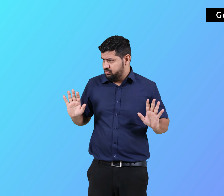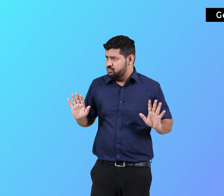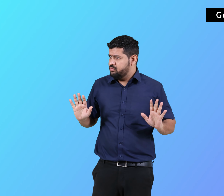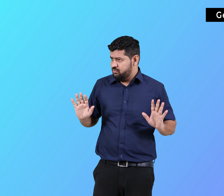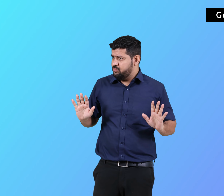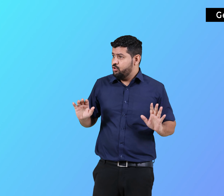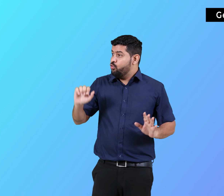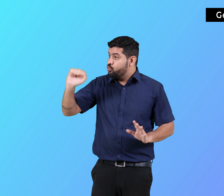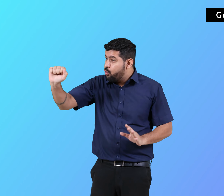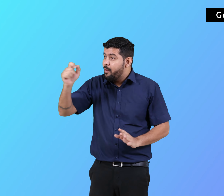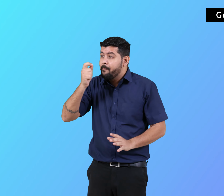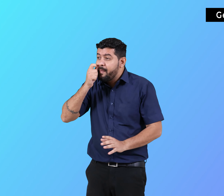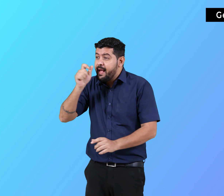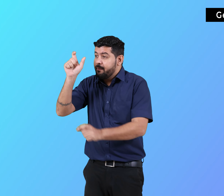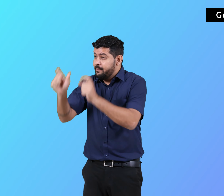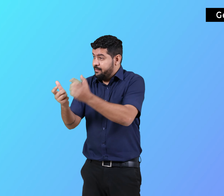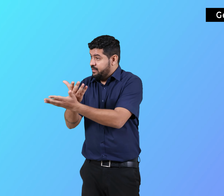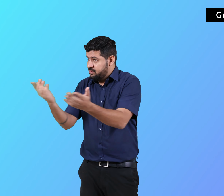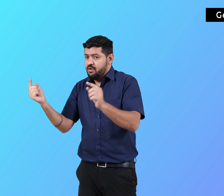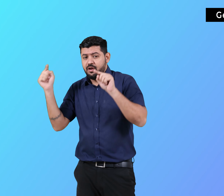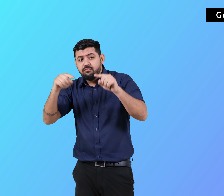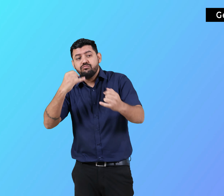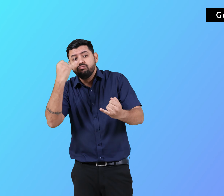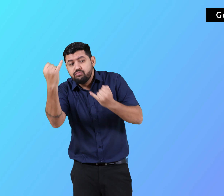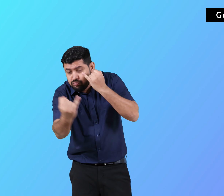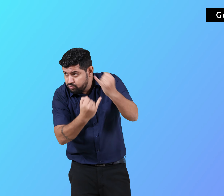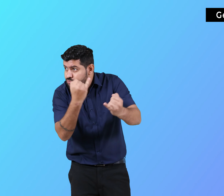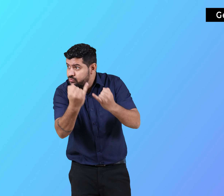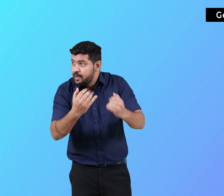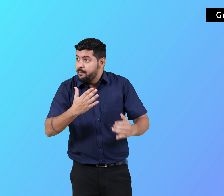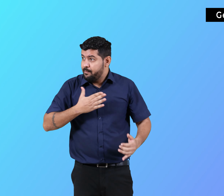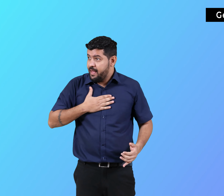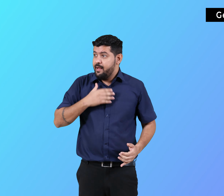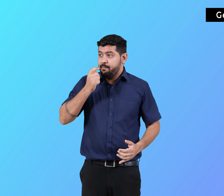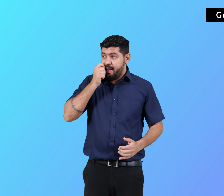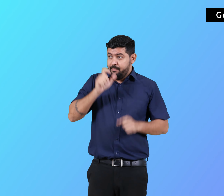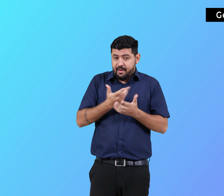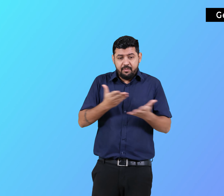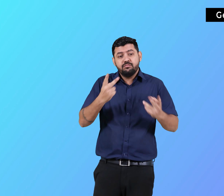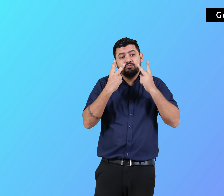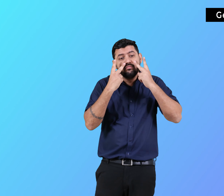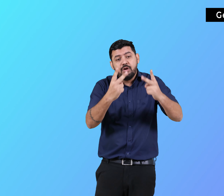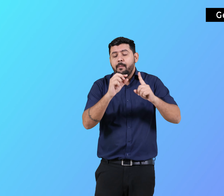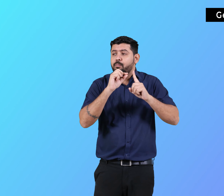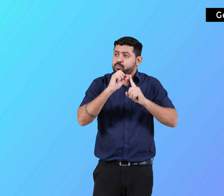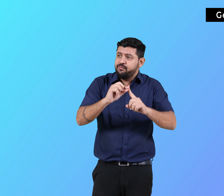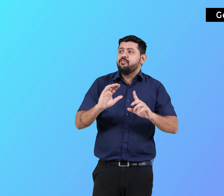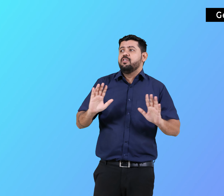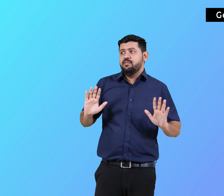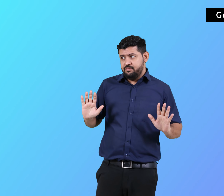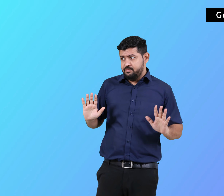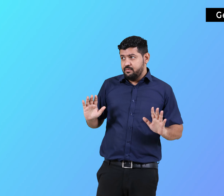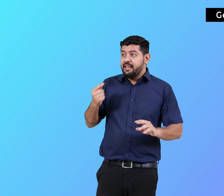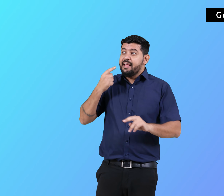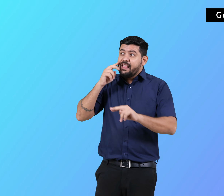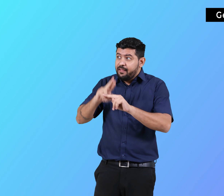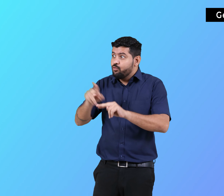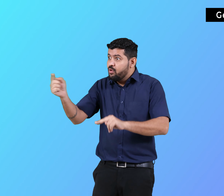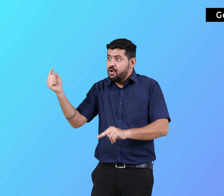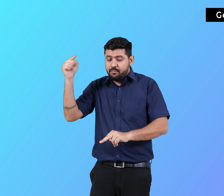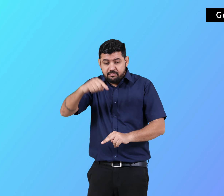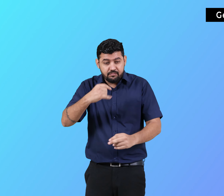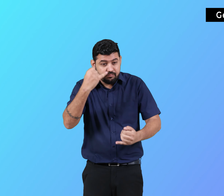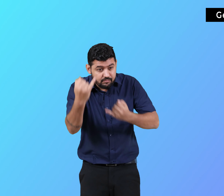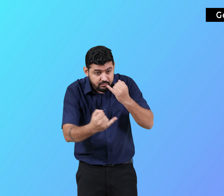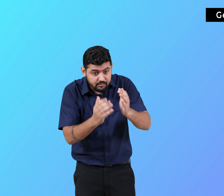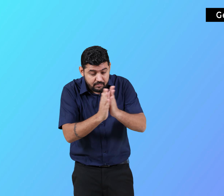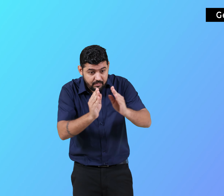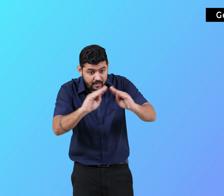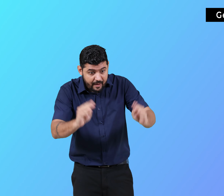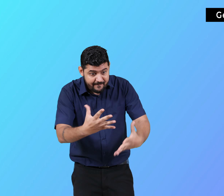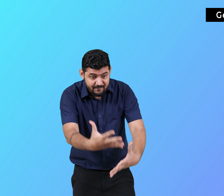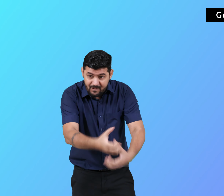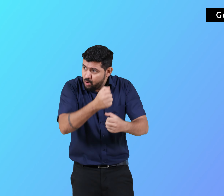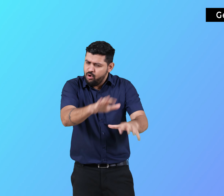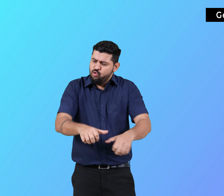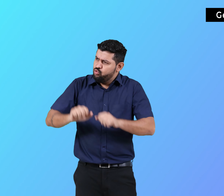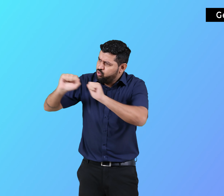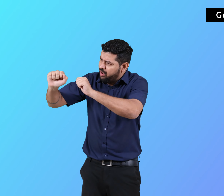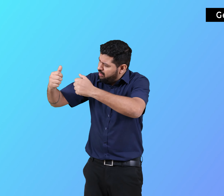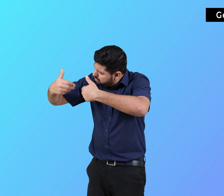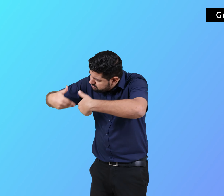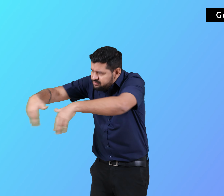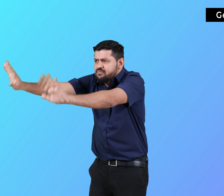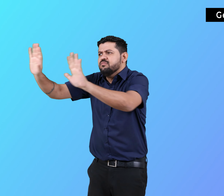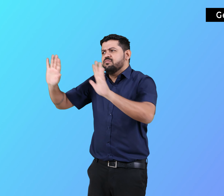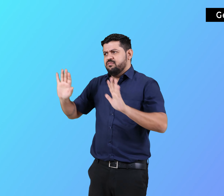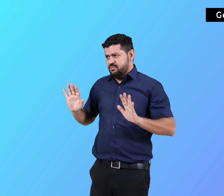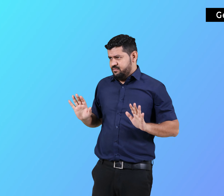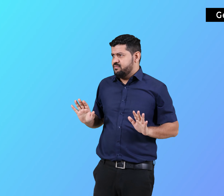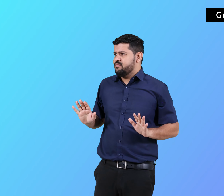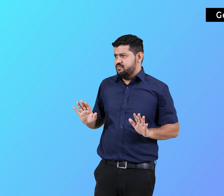Your men will be my witnesses. You can look for anything that belongs to you. Take anything that is yours.”